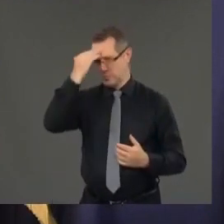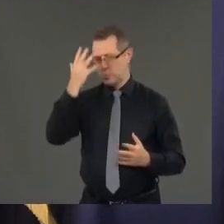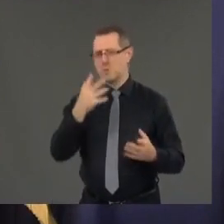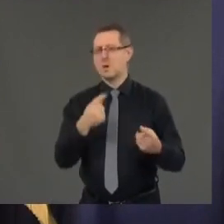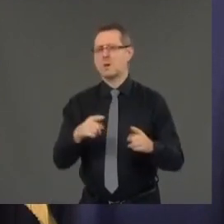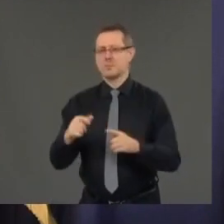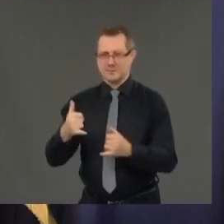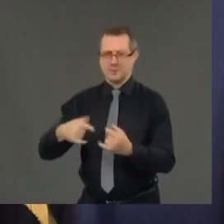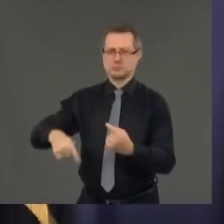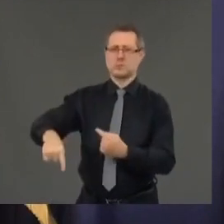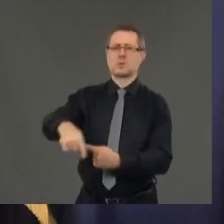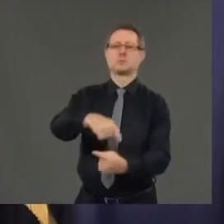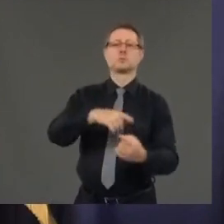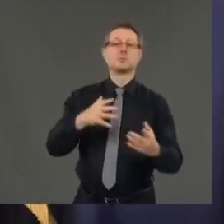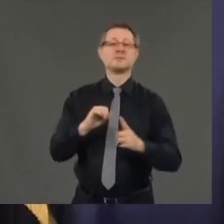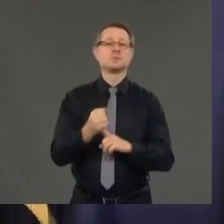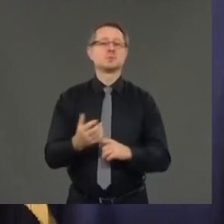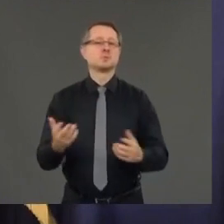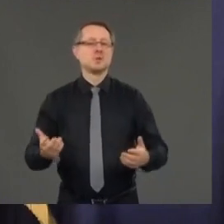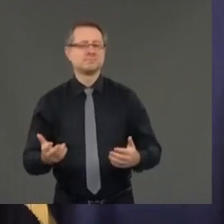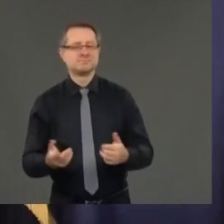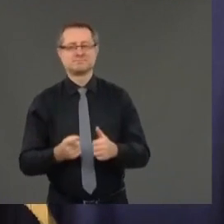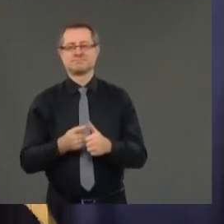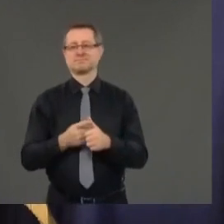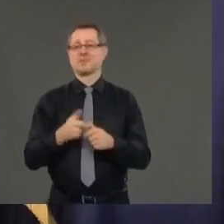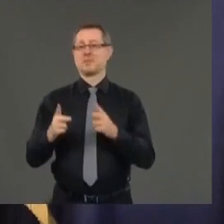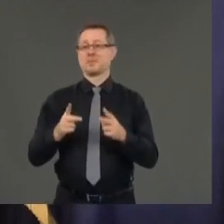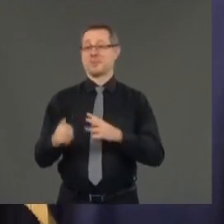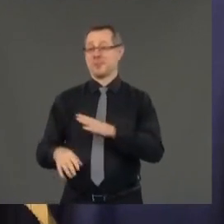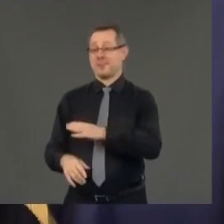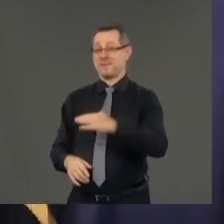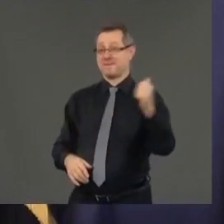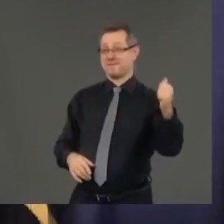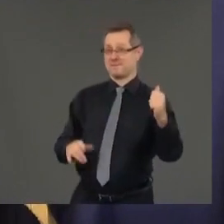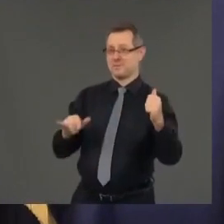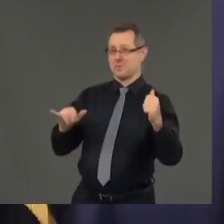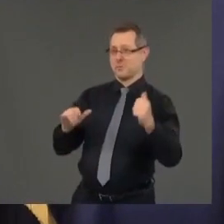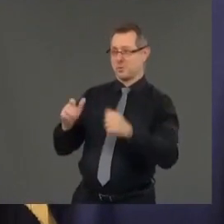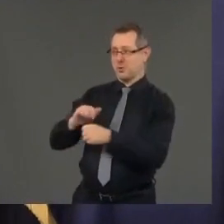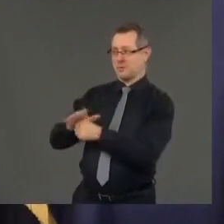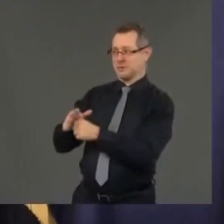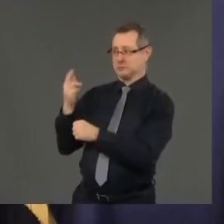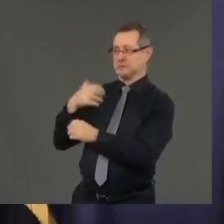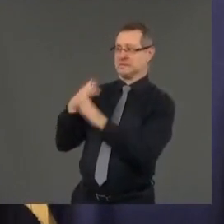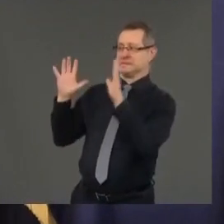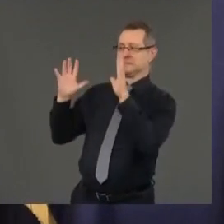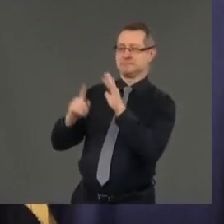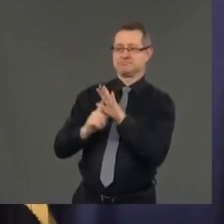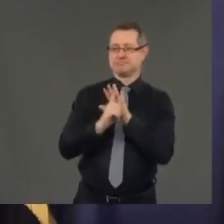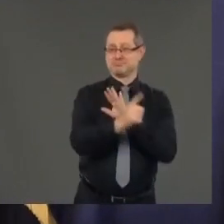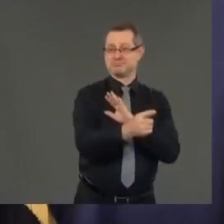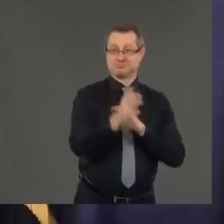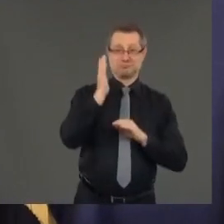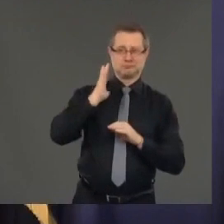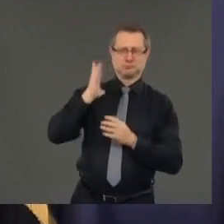WE KNOW THE ELEMENTS THAT ARE IN THE ENVIRONMENT, RIGHT?